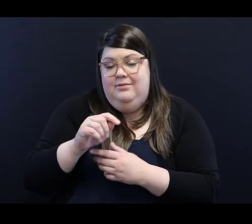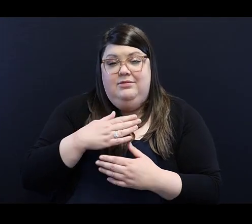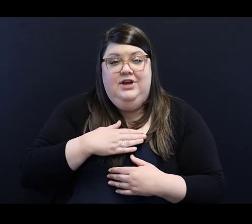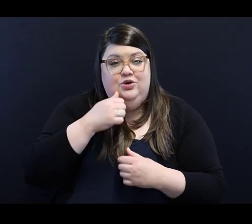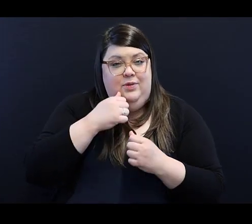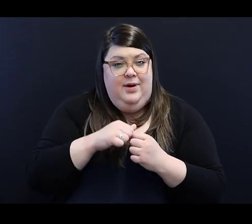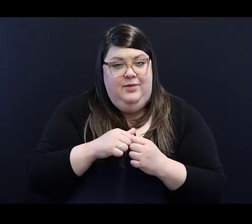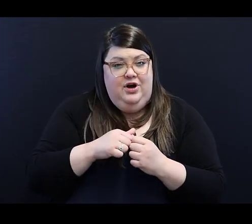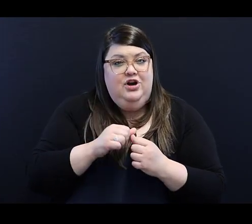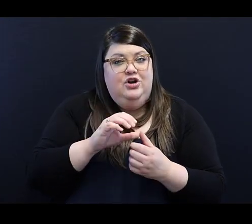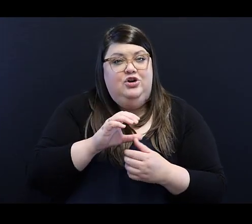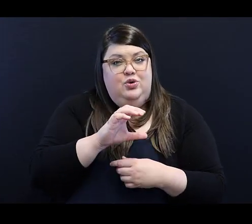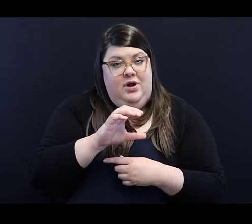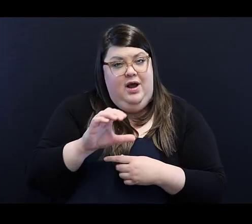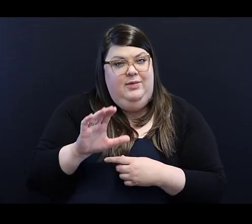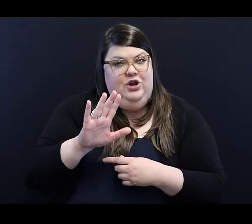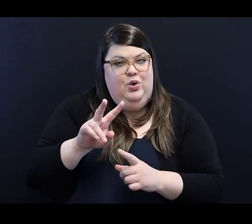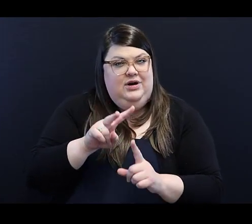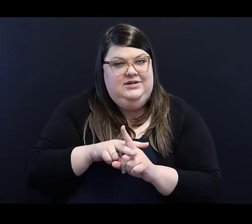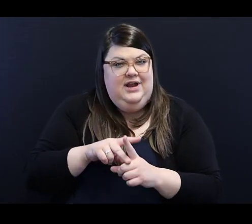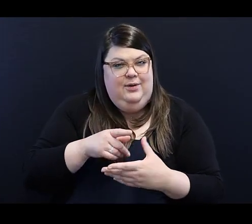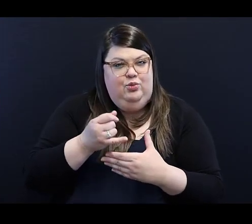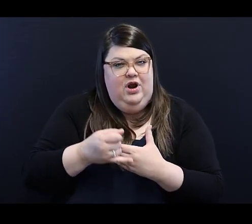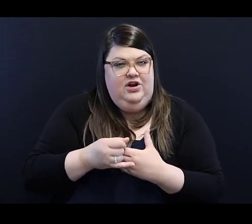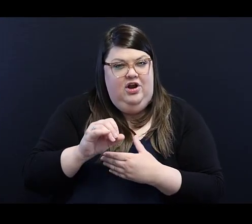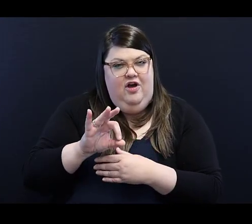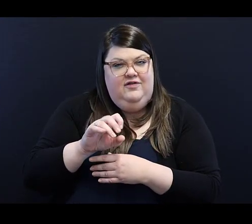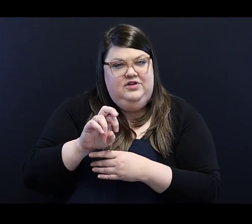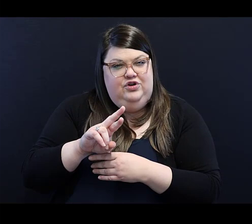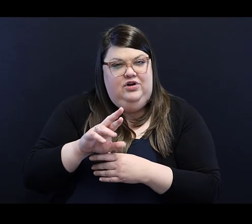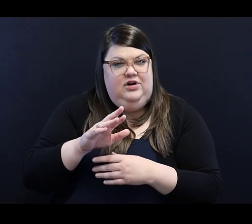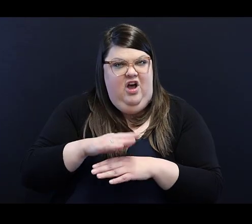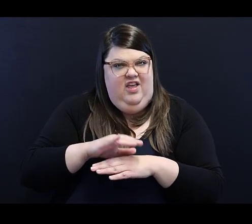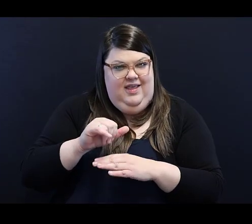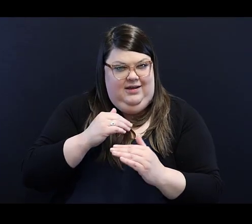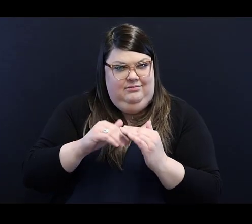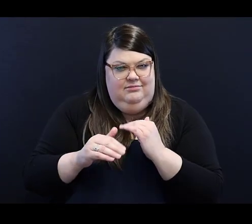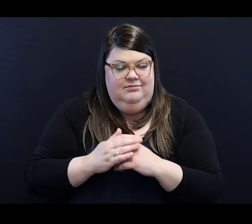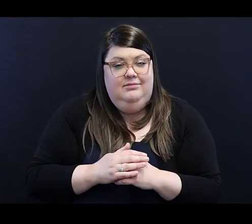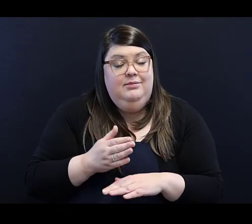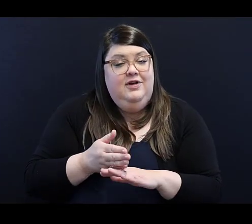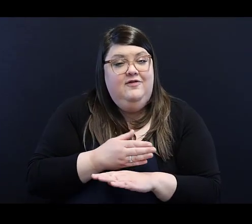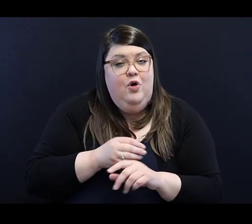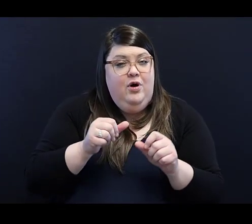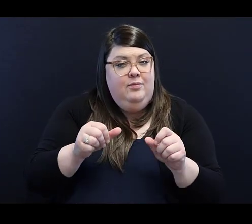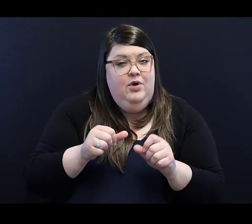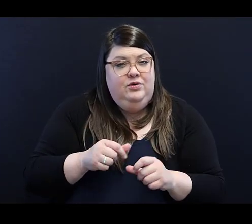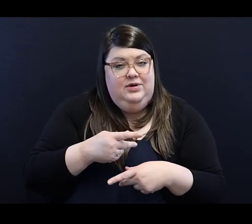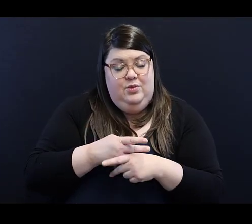your RSA project officer on the communication. Before posting products to the NCRTM Library,